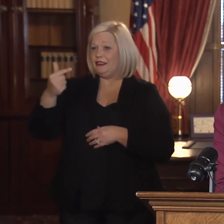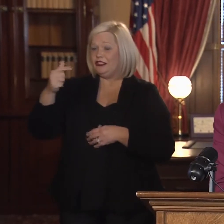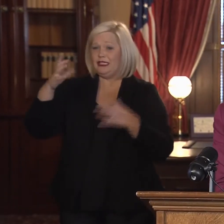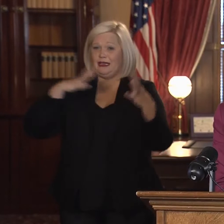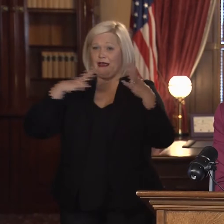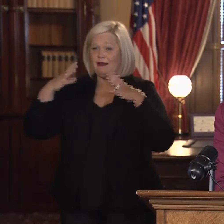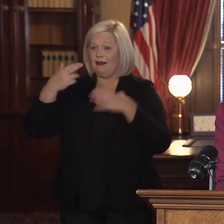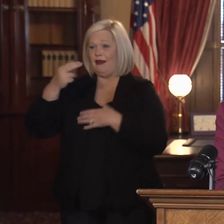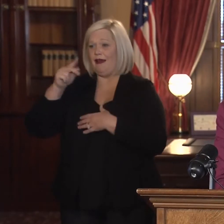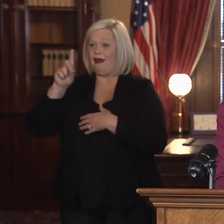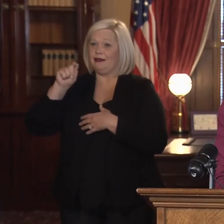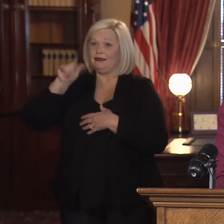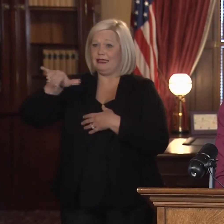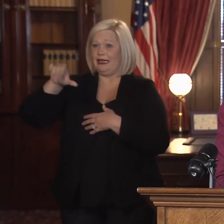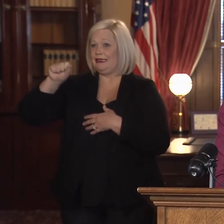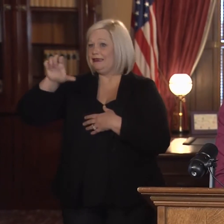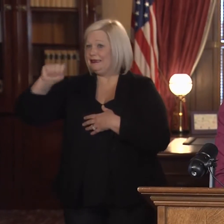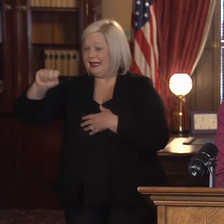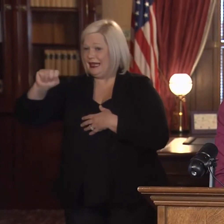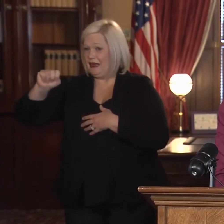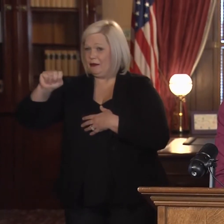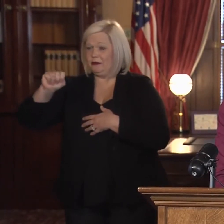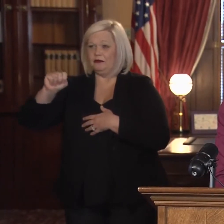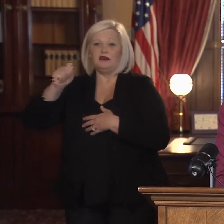DAYS OF SCAM WILL BE A SPECIAL